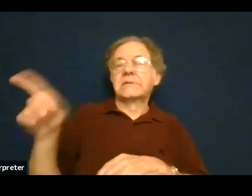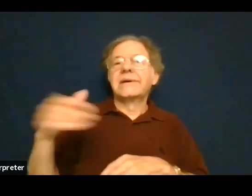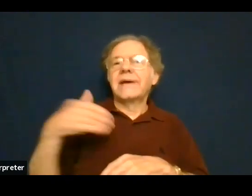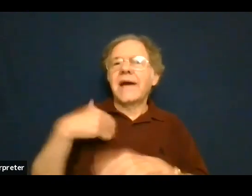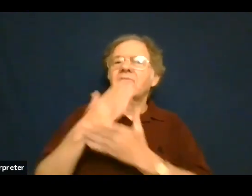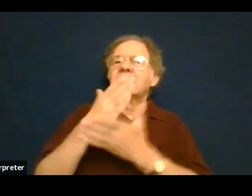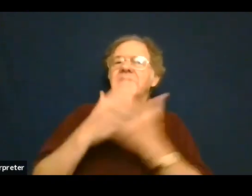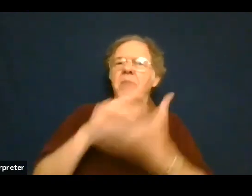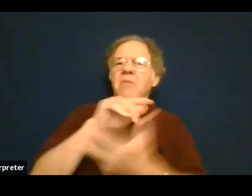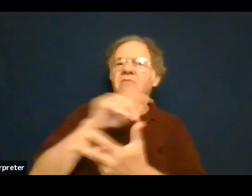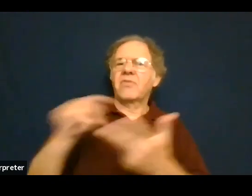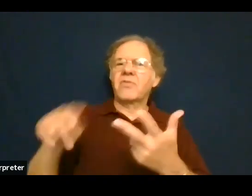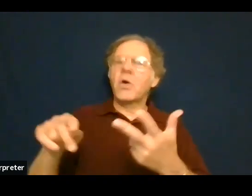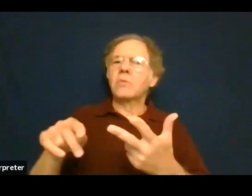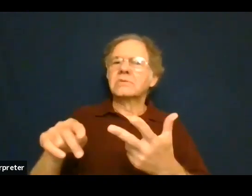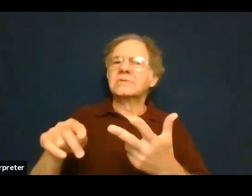conditions.